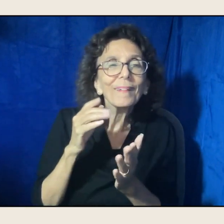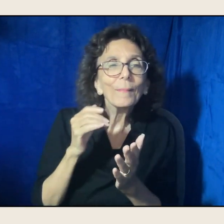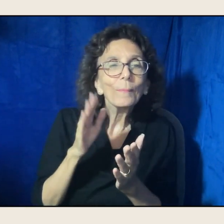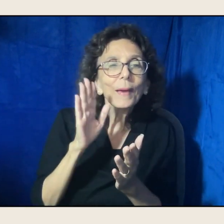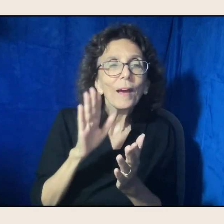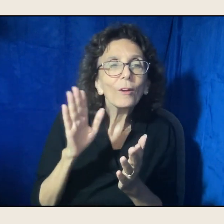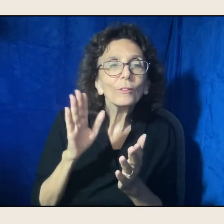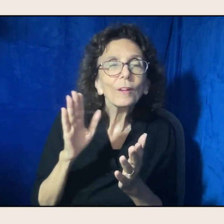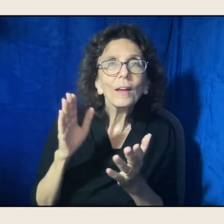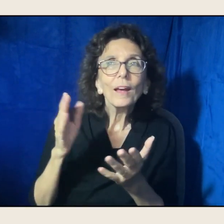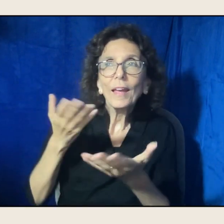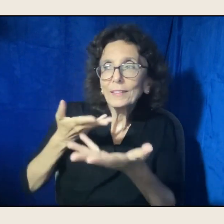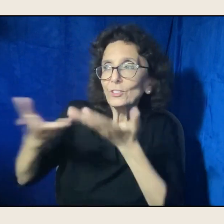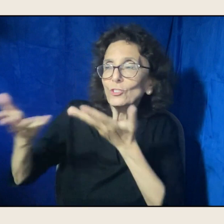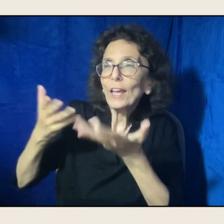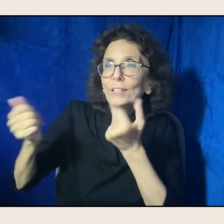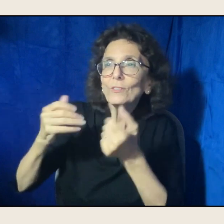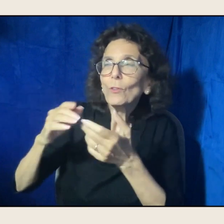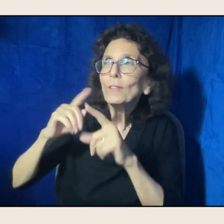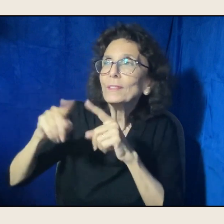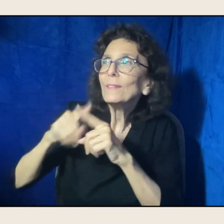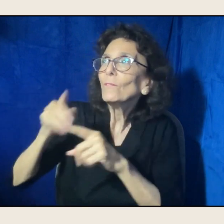understanding, working together, possibility.